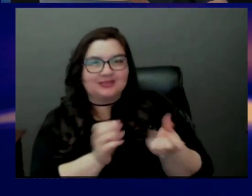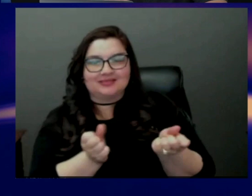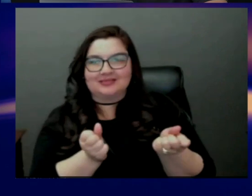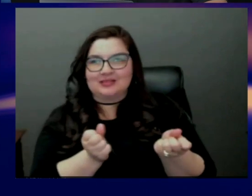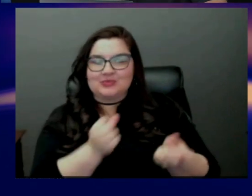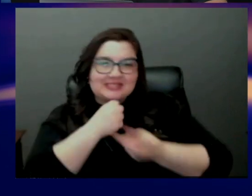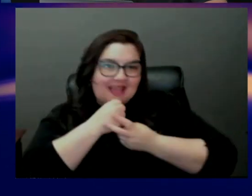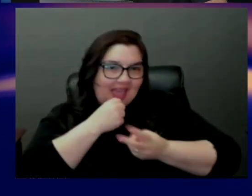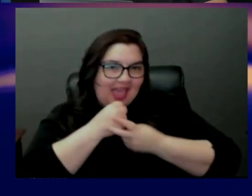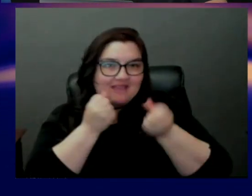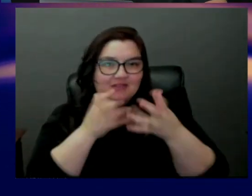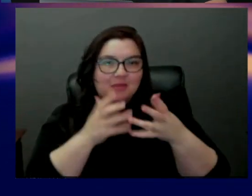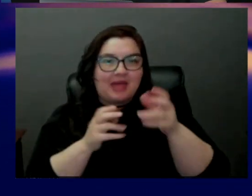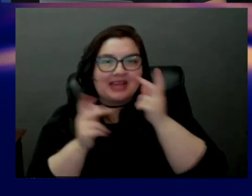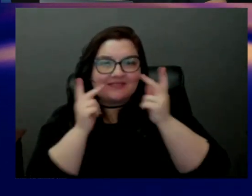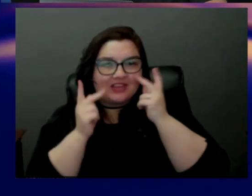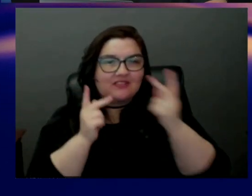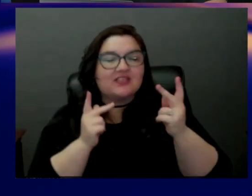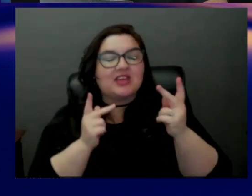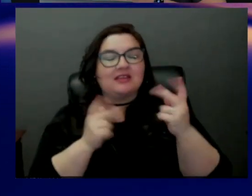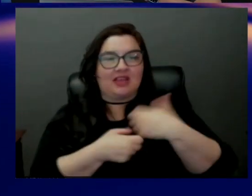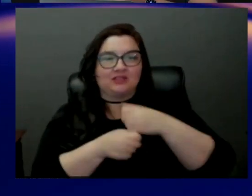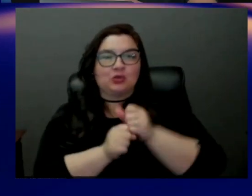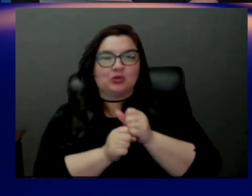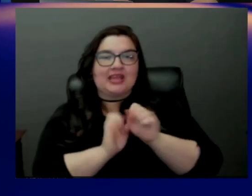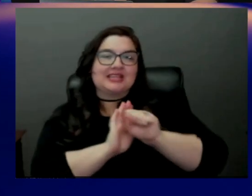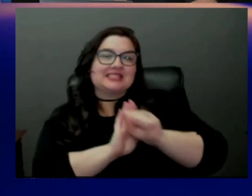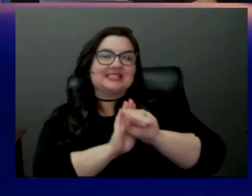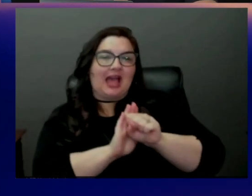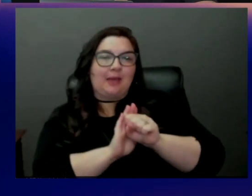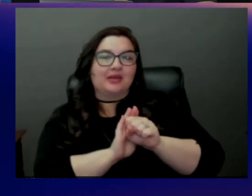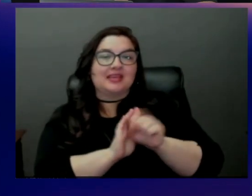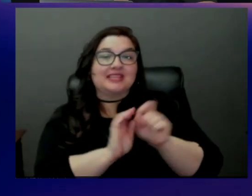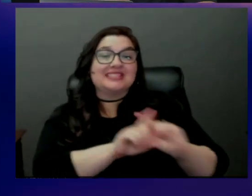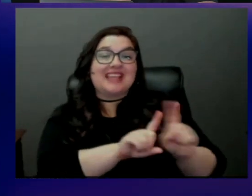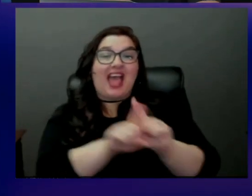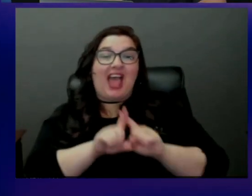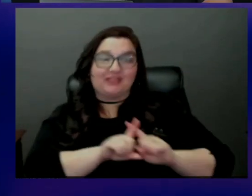I've created a sample dashboard out here with several different visualization spaces together.